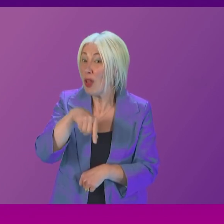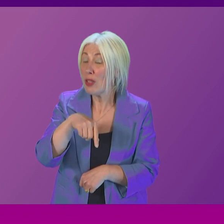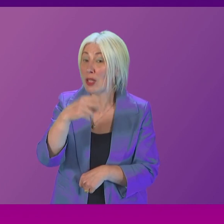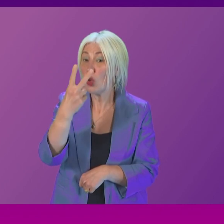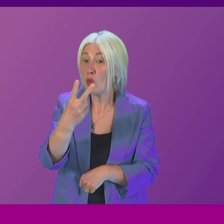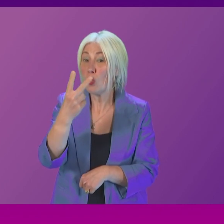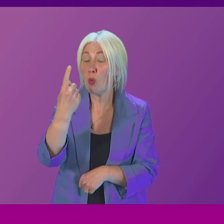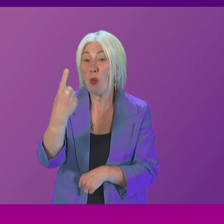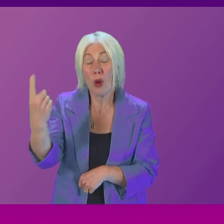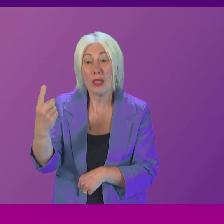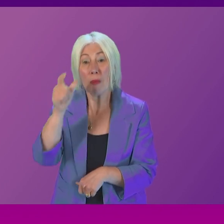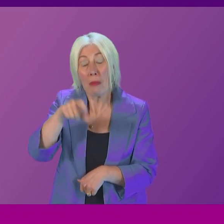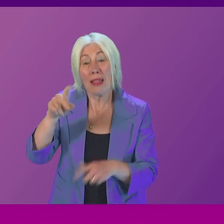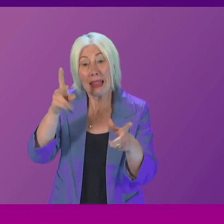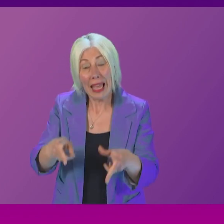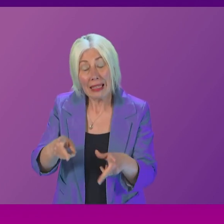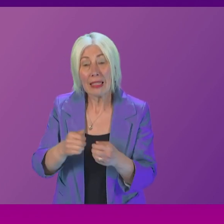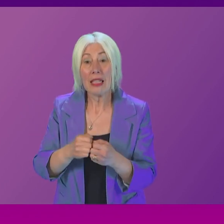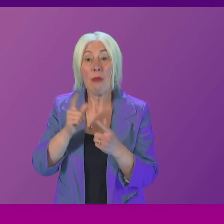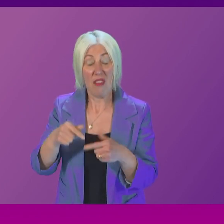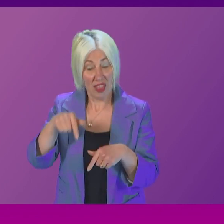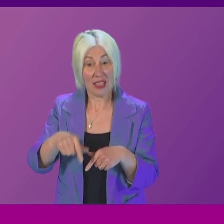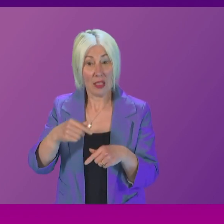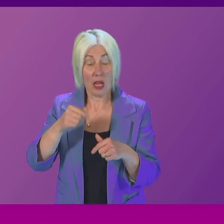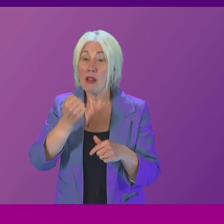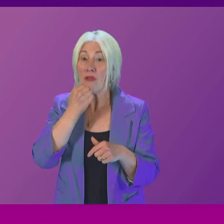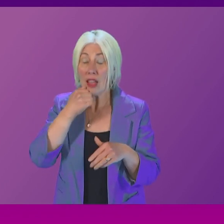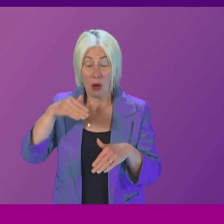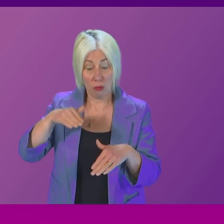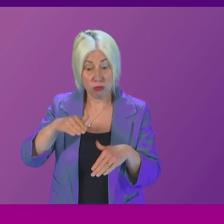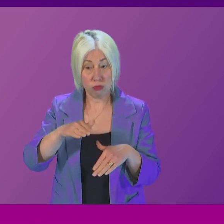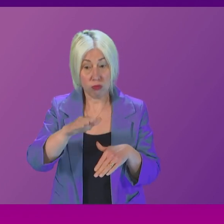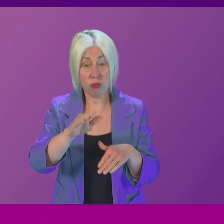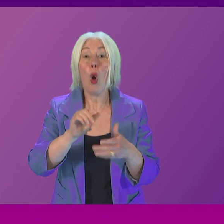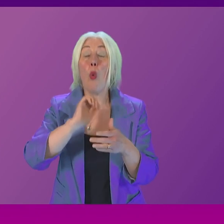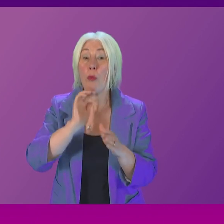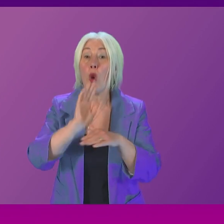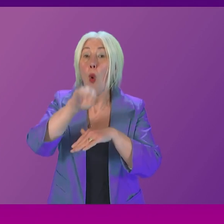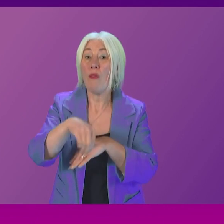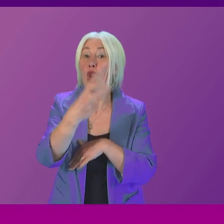If the current trend continues, the figure will be over 20,000 this year.